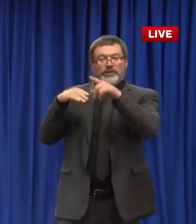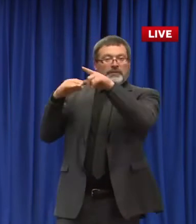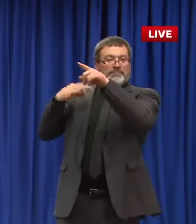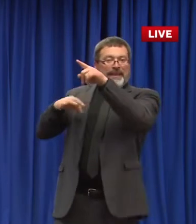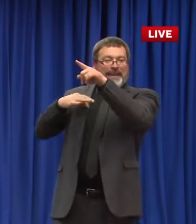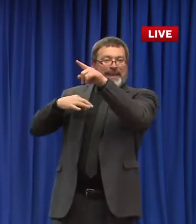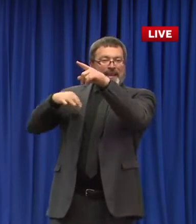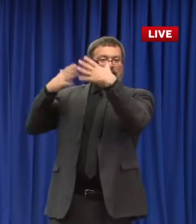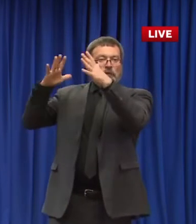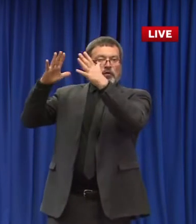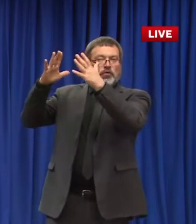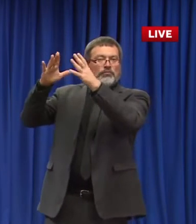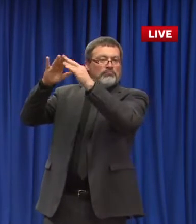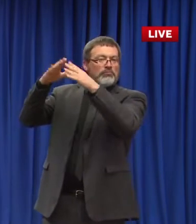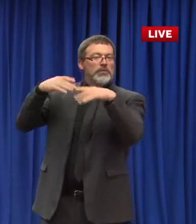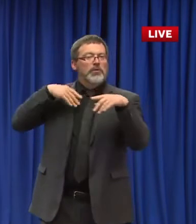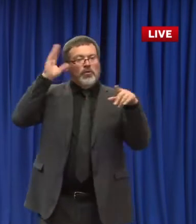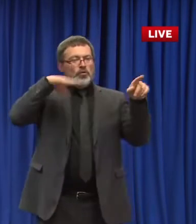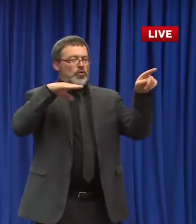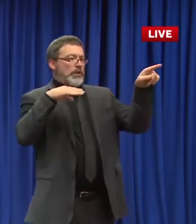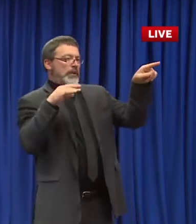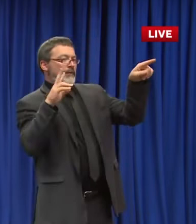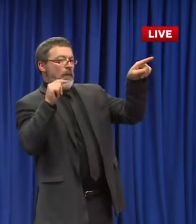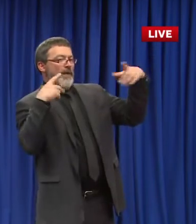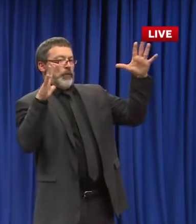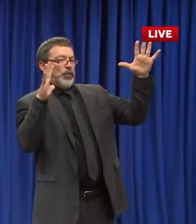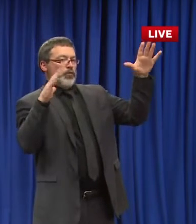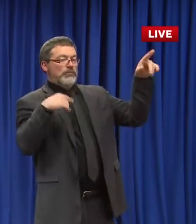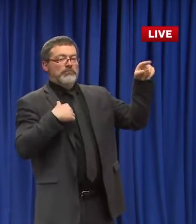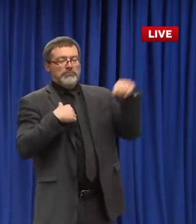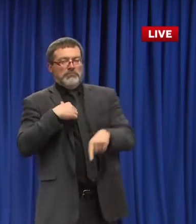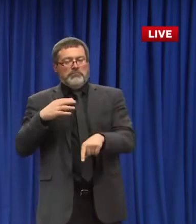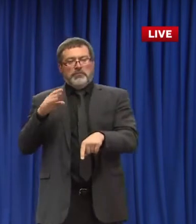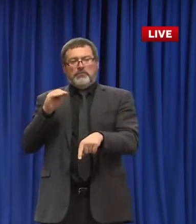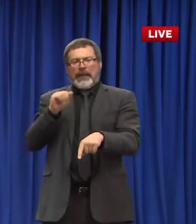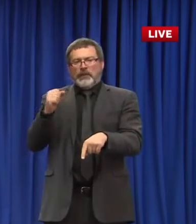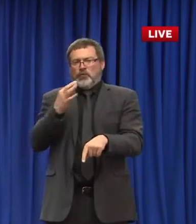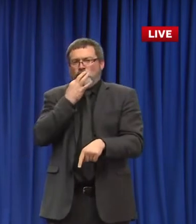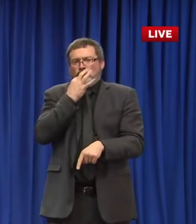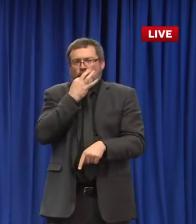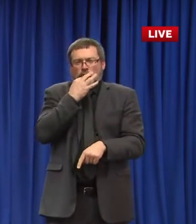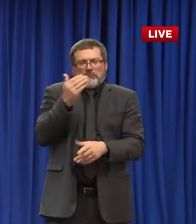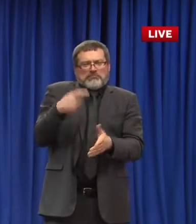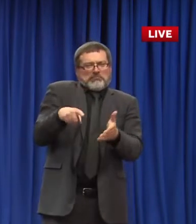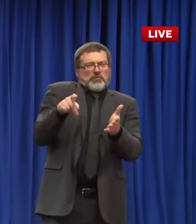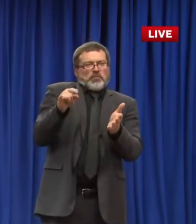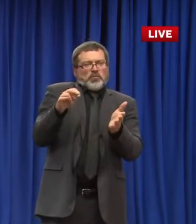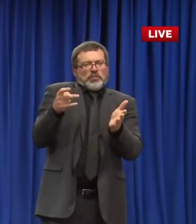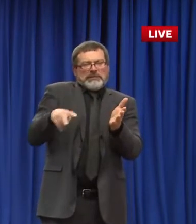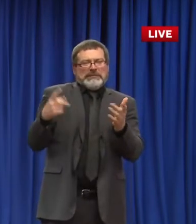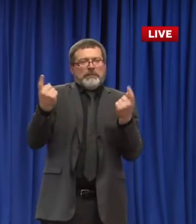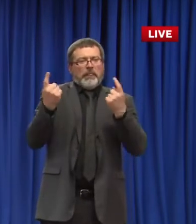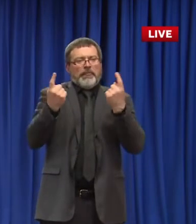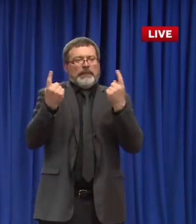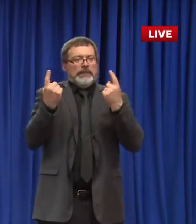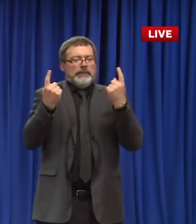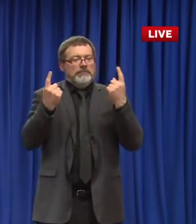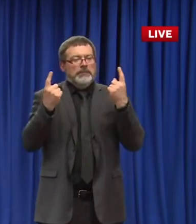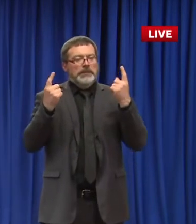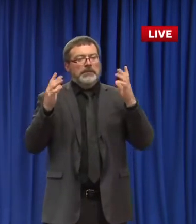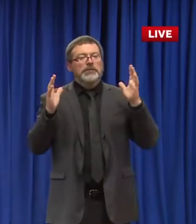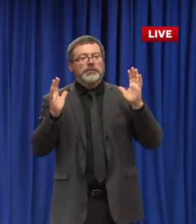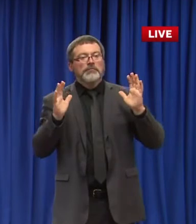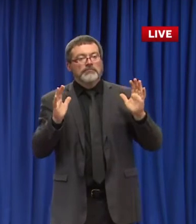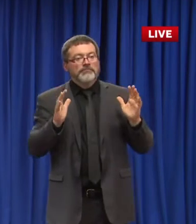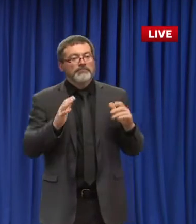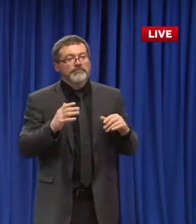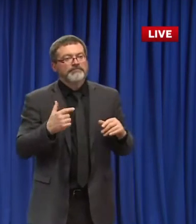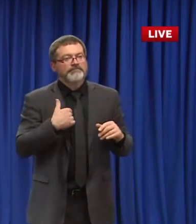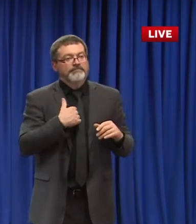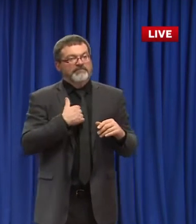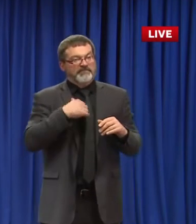THEY’RE ALREADY LOOKING AT LODGING OPPORTUNITIES IN MAINE AND VERMONT, MASSACHUSETTS AS WELL MIGHT HAVE ANNOUNCED EARLY EARLY OR MAYBE SECOND THIRD WEEK IN JUNE.